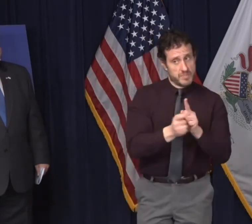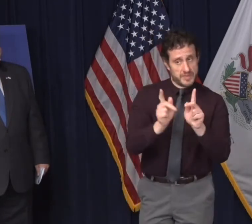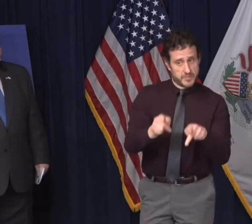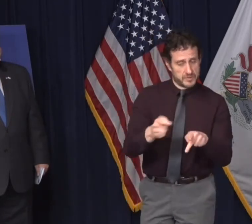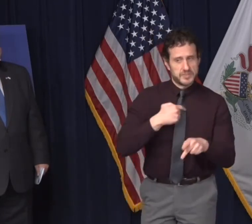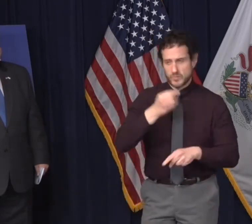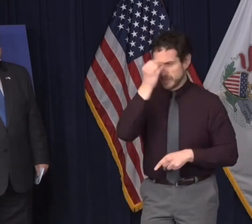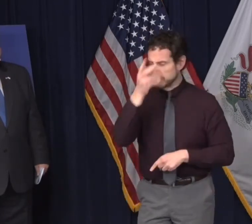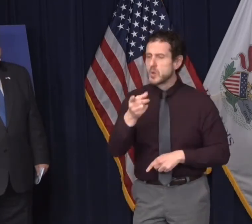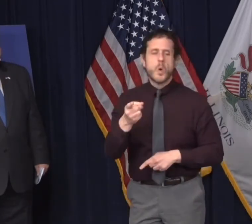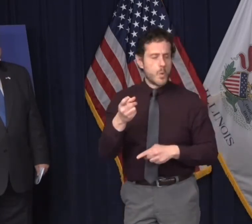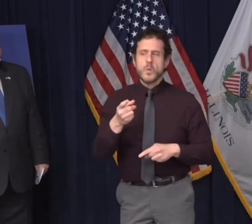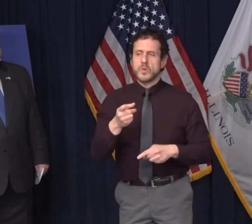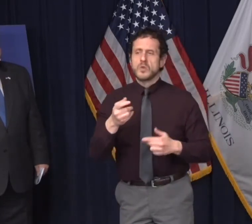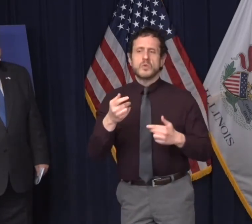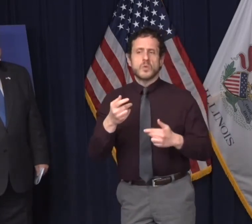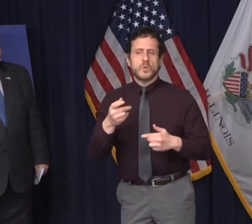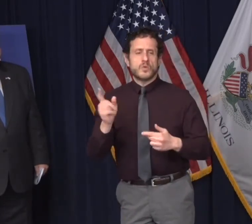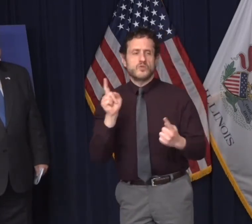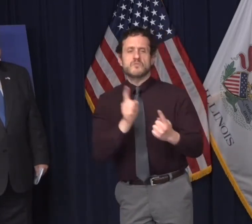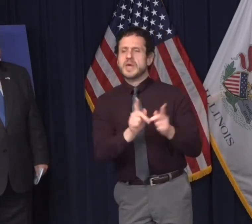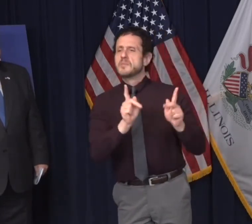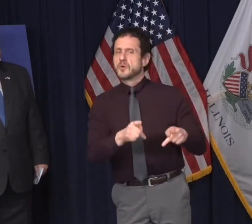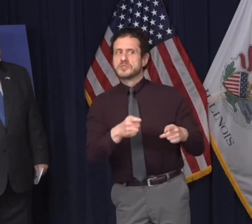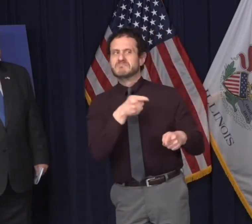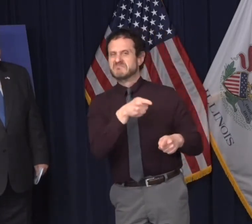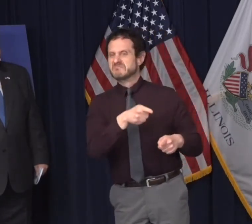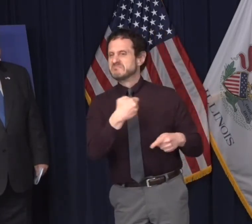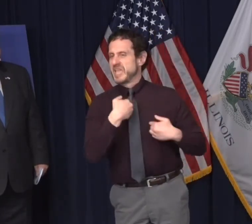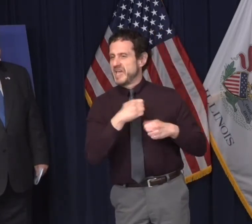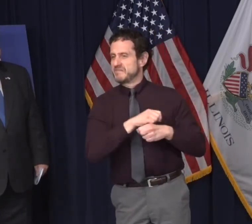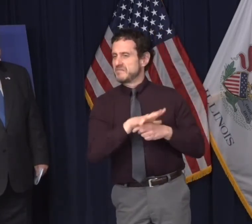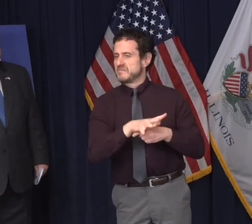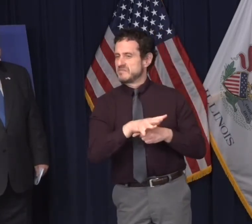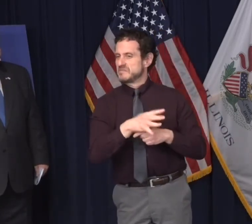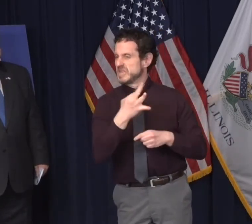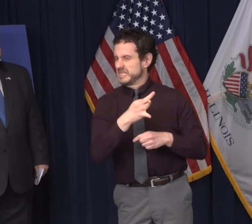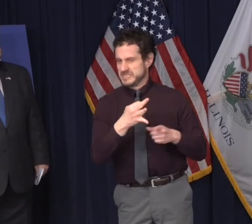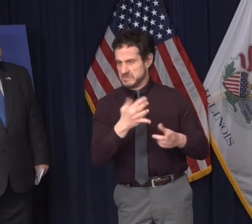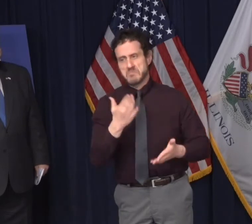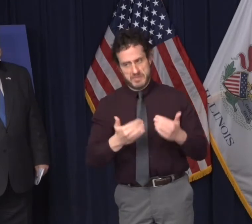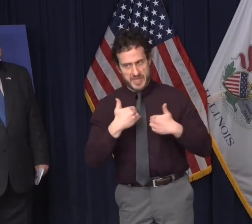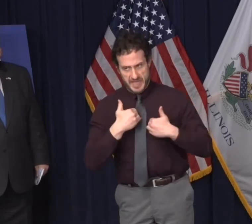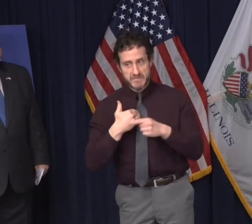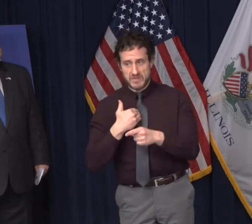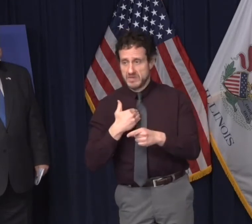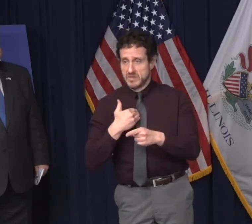CONTACTS ARE ONLY INFORMED THEY MAY HAVE BEEN EXPOSE TO A PATIENT WITH INFECTION. THEY ARE NOT TOLD THE IDENTITY